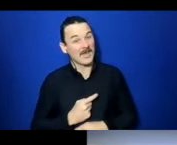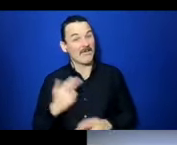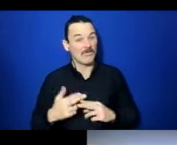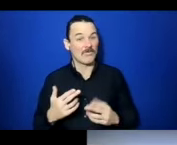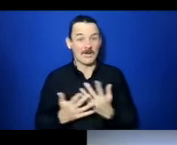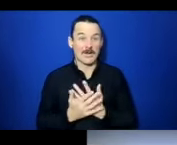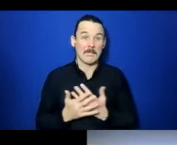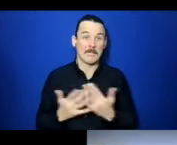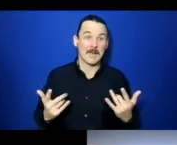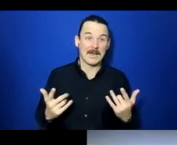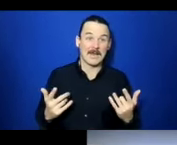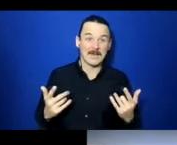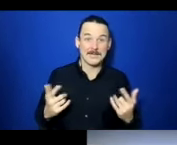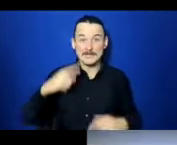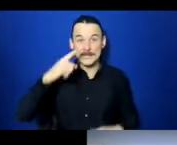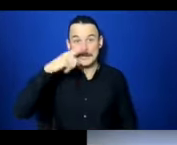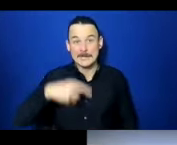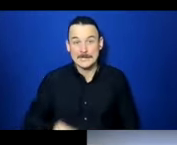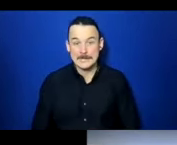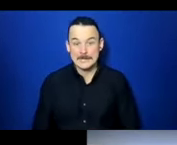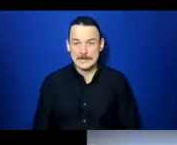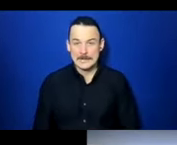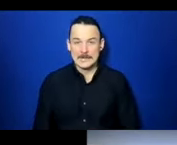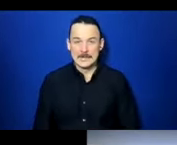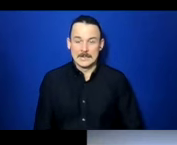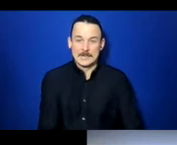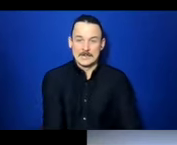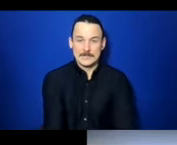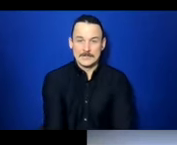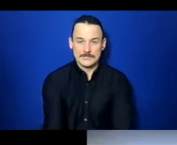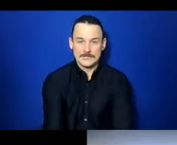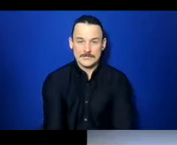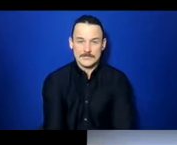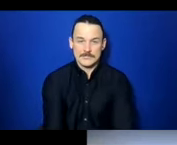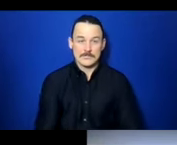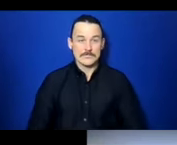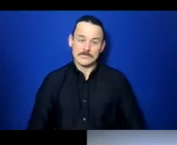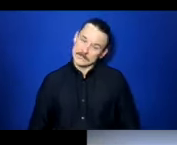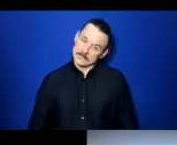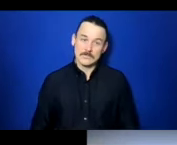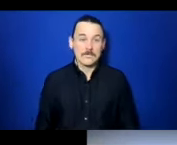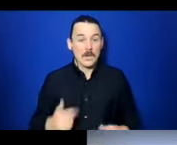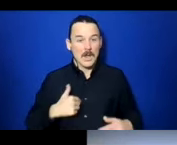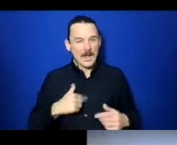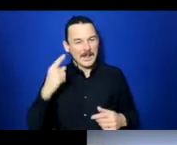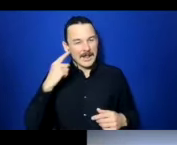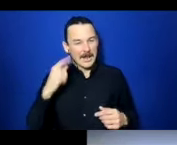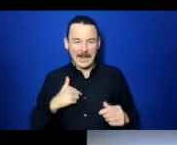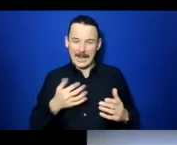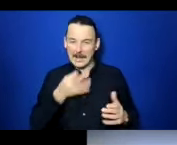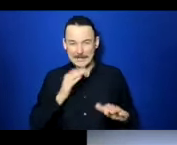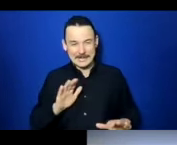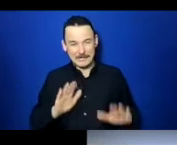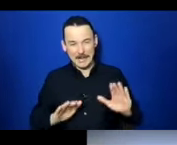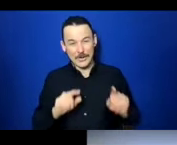[Pete] Yeah I’m probably a little bit like you in this Adriana in that I’m a bit of an all-in kind of person, in terms of